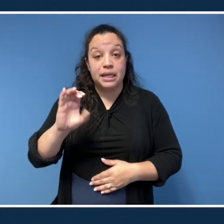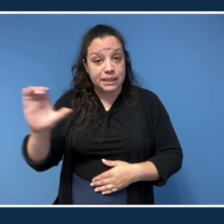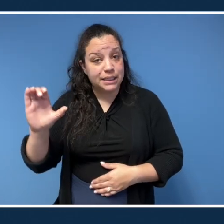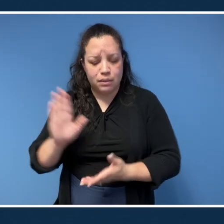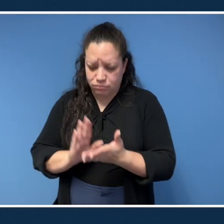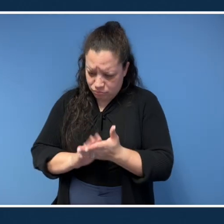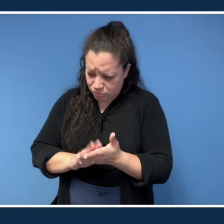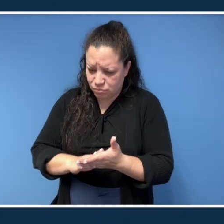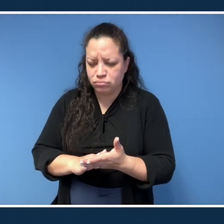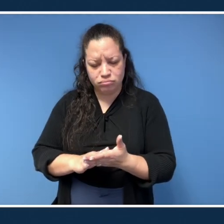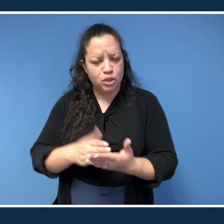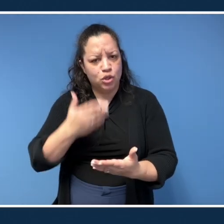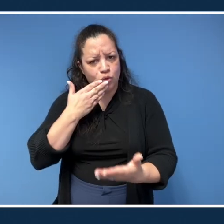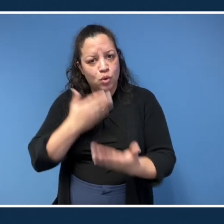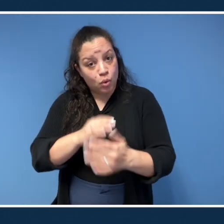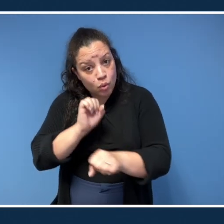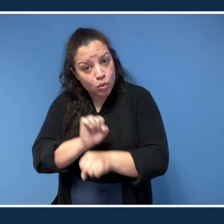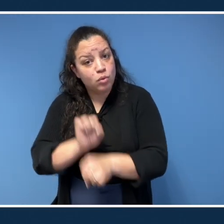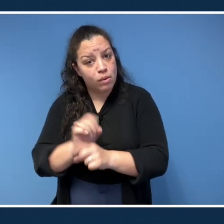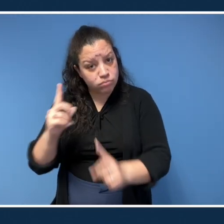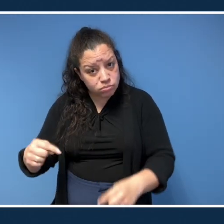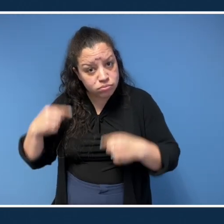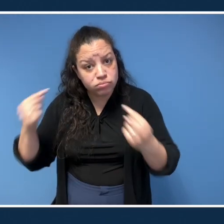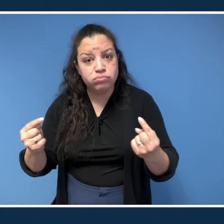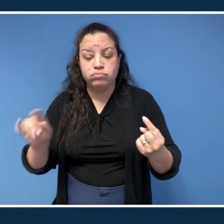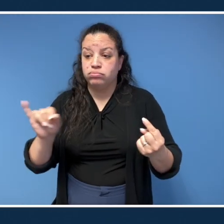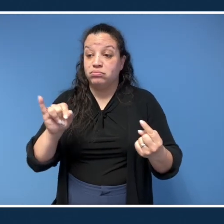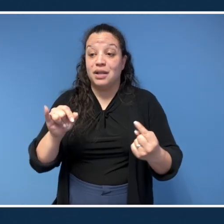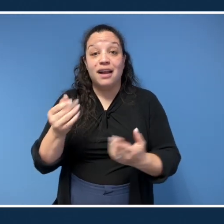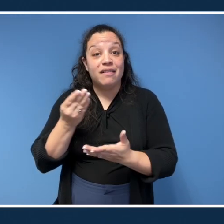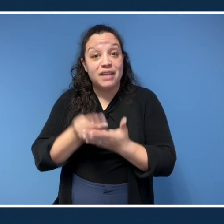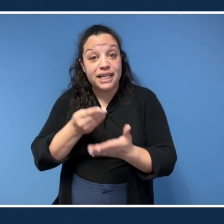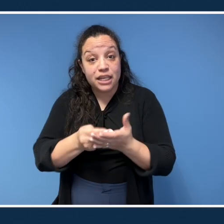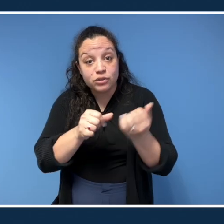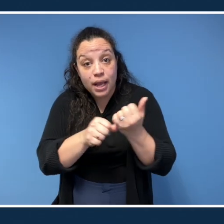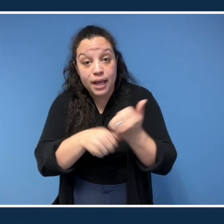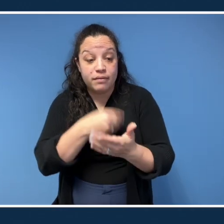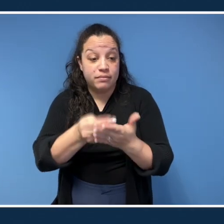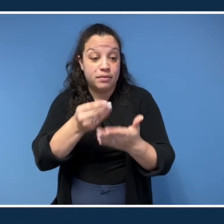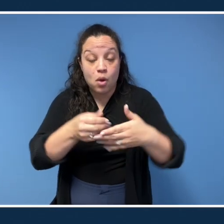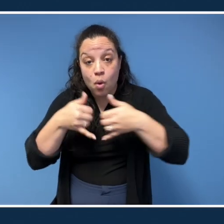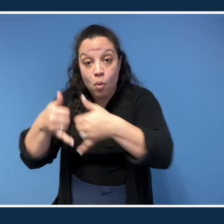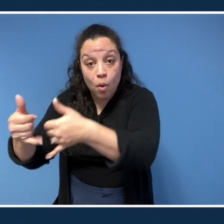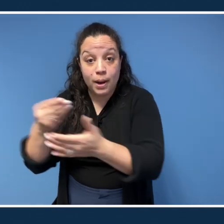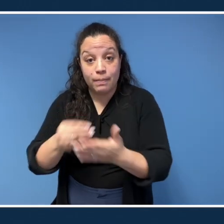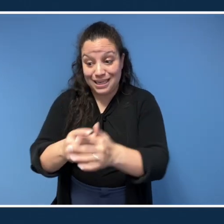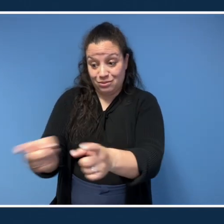I think we're doing a really good job in terms of looking at specifically like financial aids awards dedicated to African Nova Scotian, and Black learners.